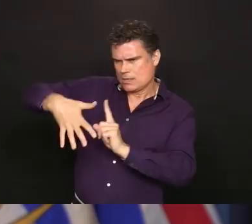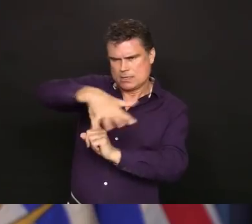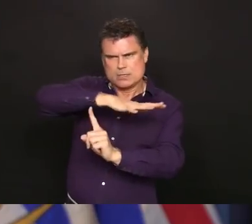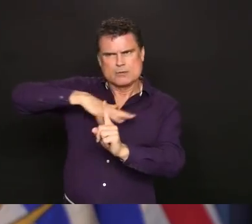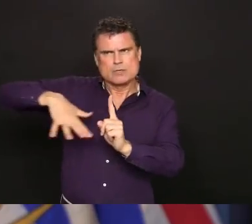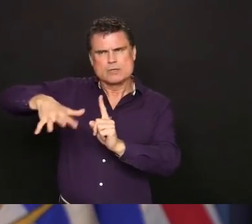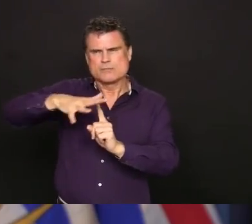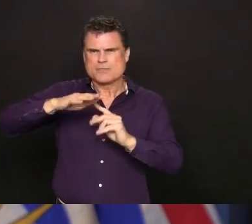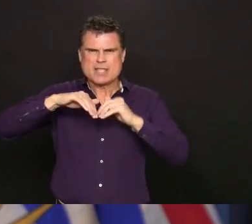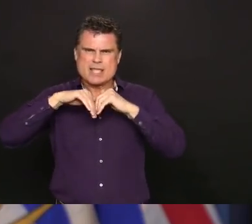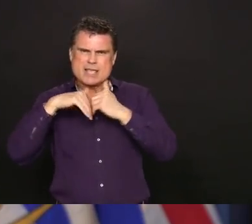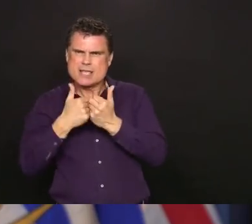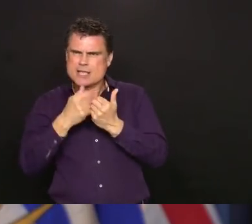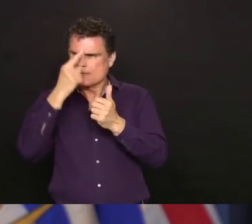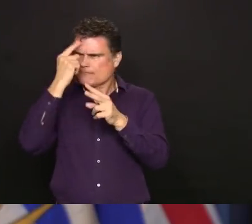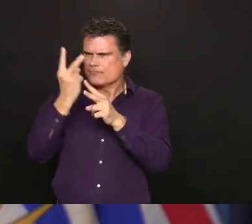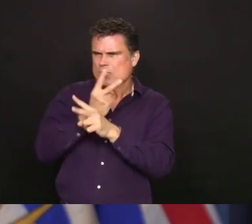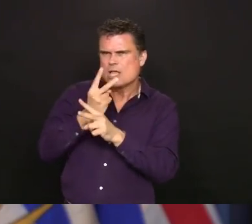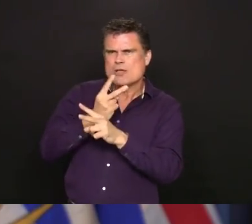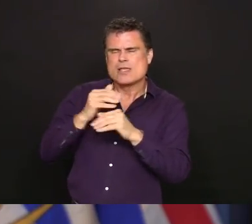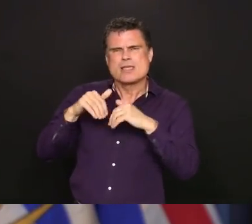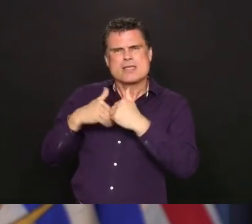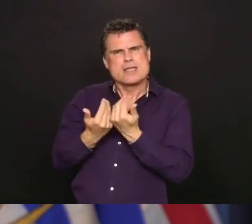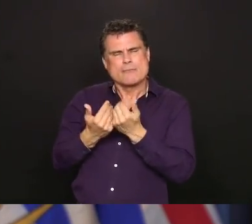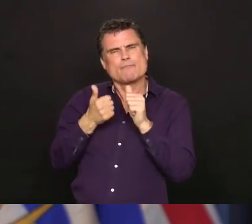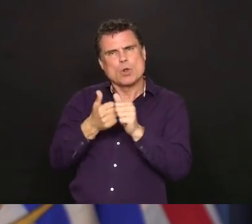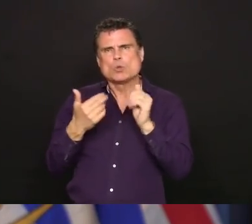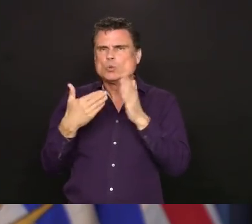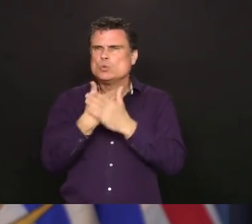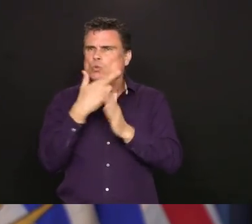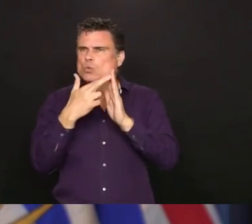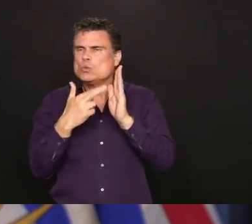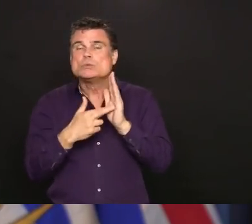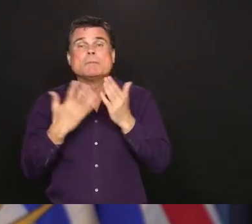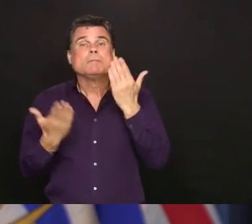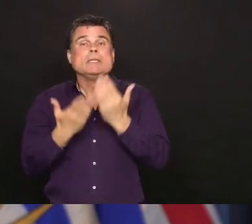So it may mean that we have people coming in at set appointments.